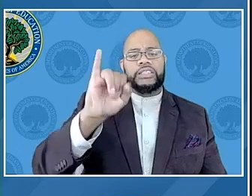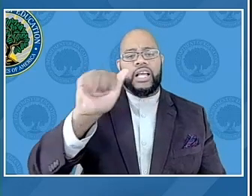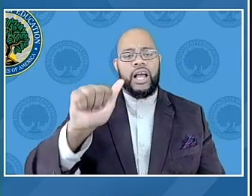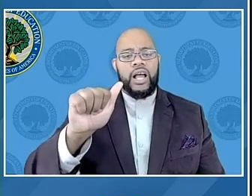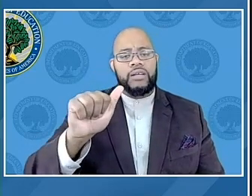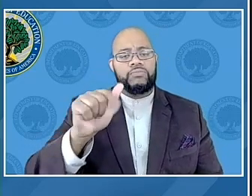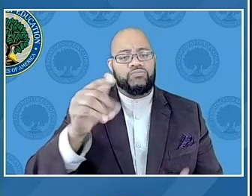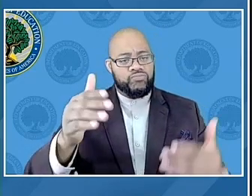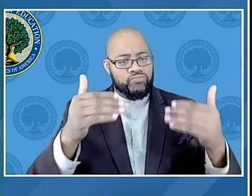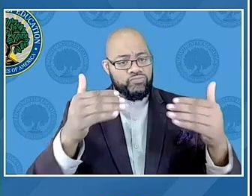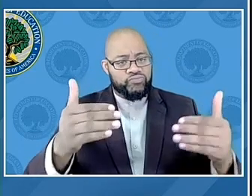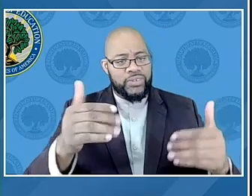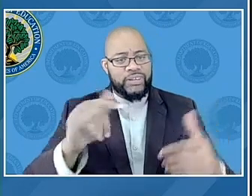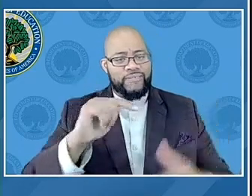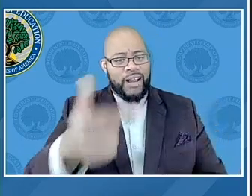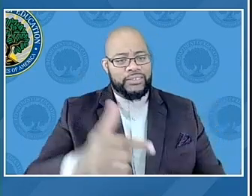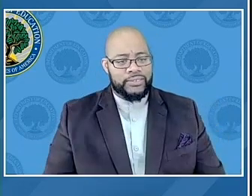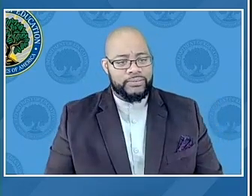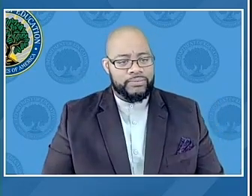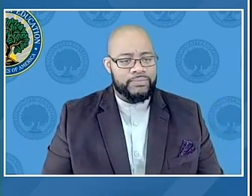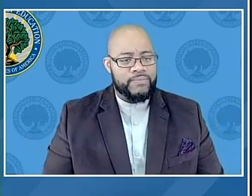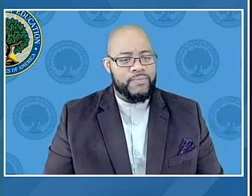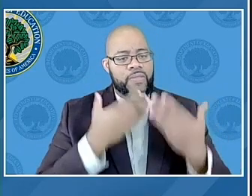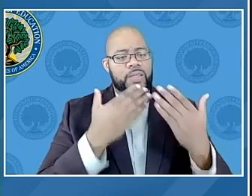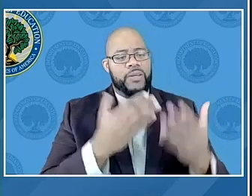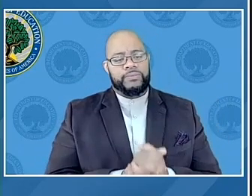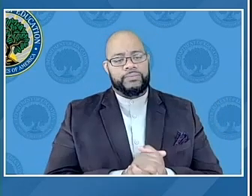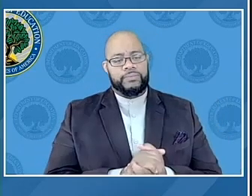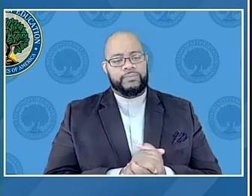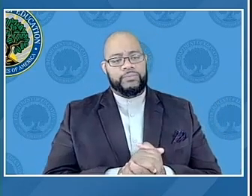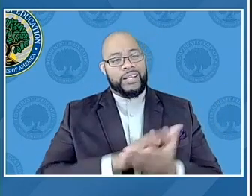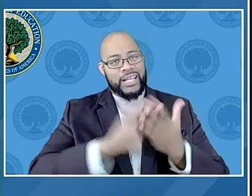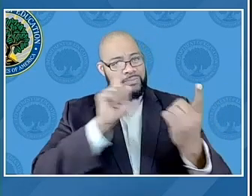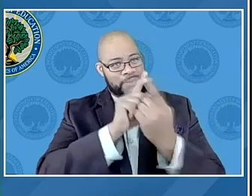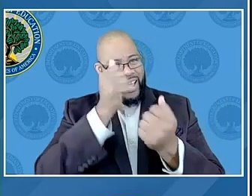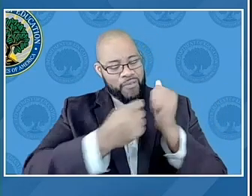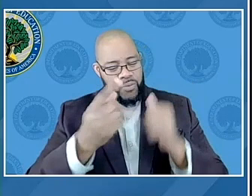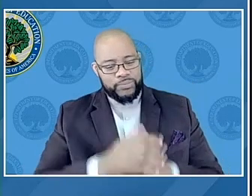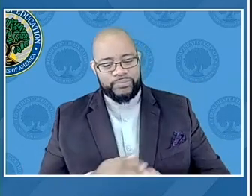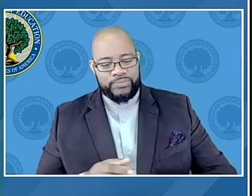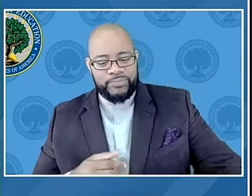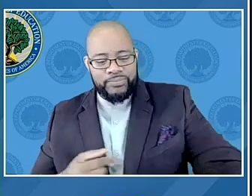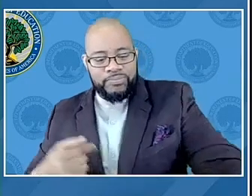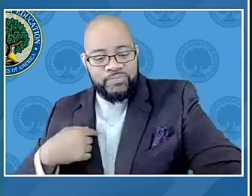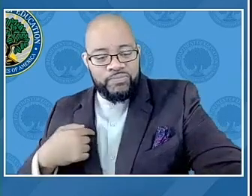next. Thank you. Nice to meet everyone. I just wanted to- I support everything